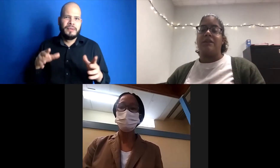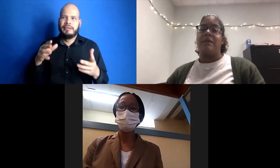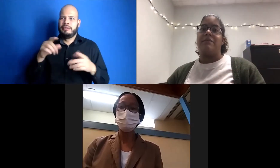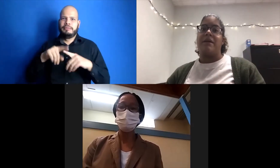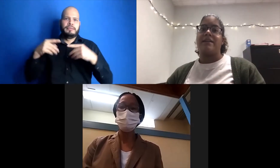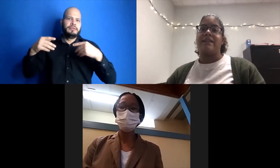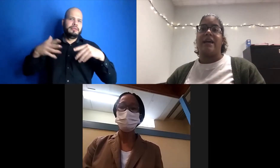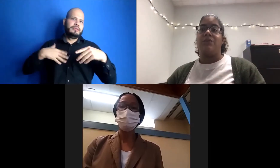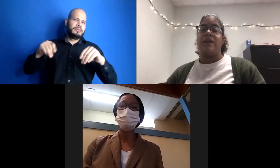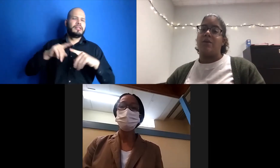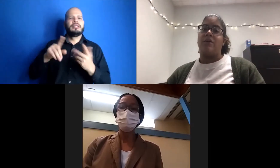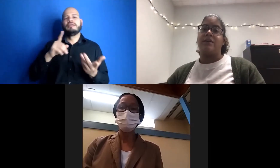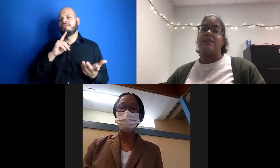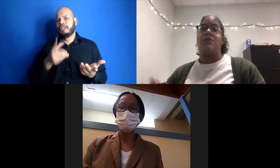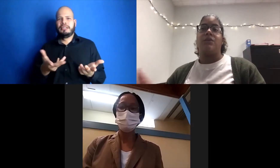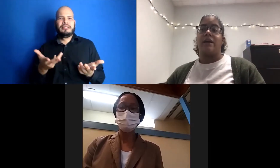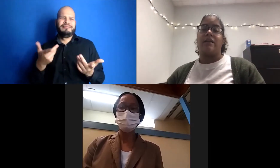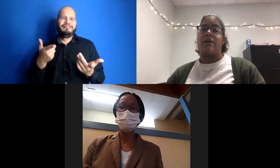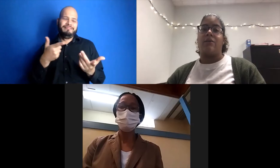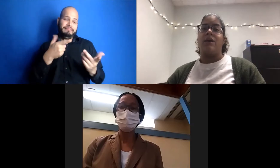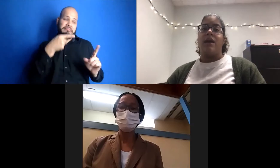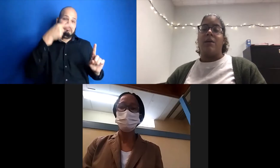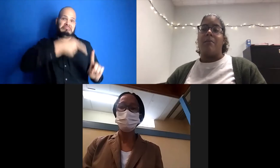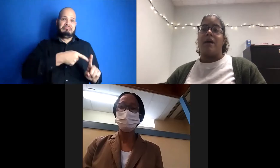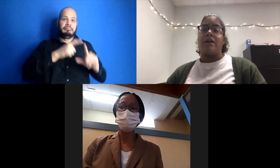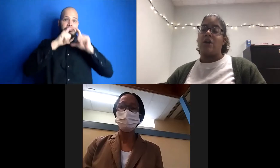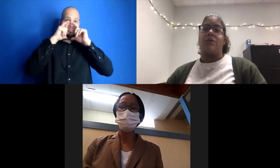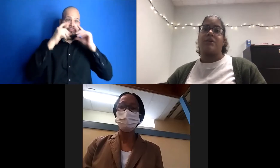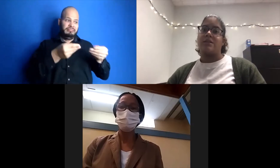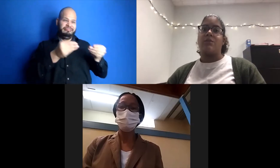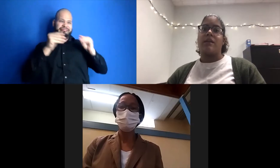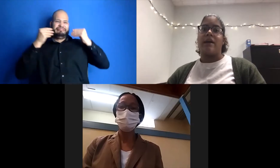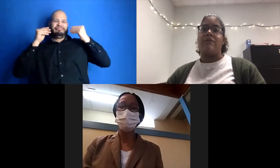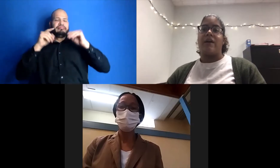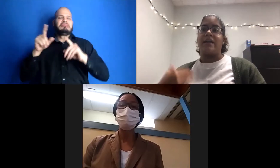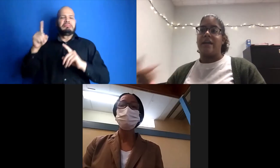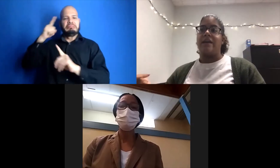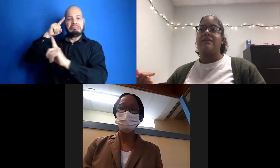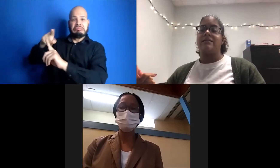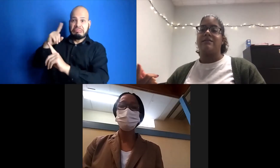made mass and I will not wear this and I will not allow my co-workers to wear that if I can't